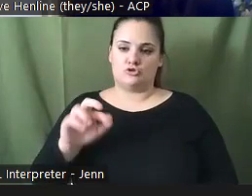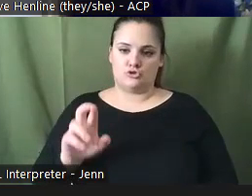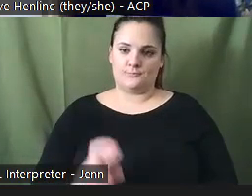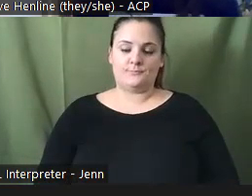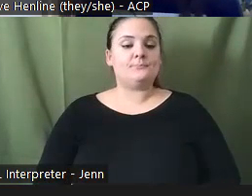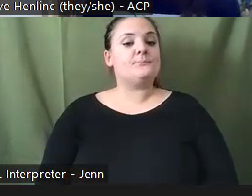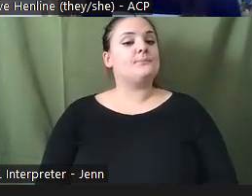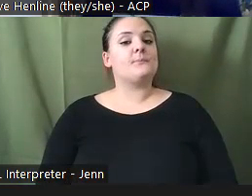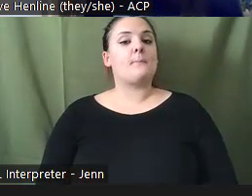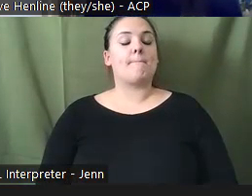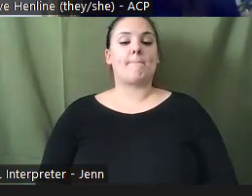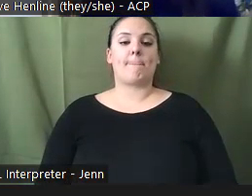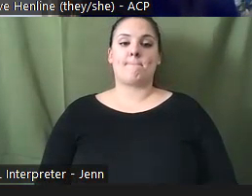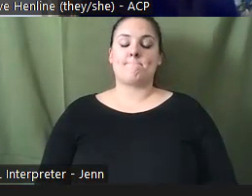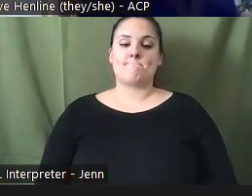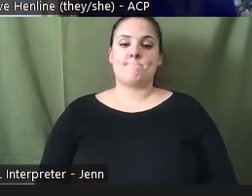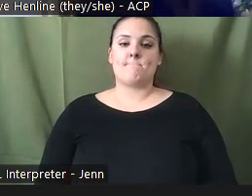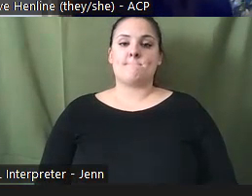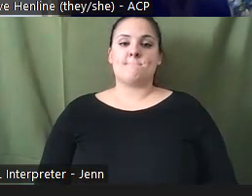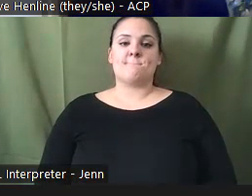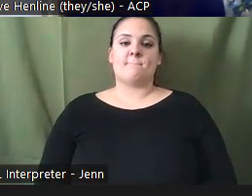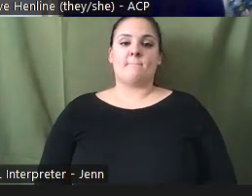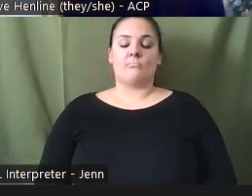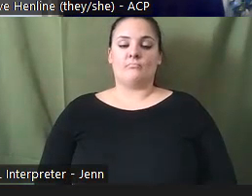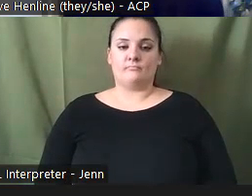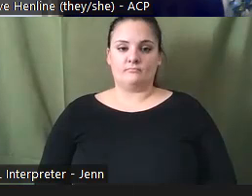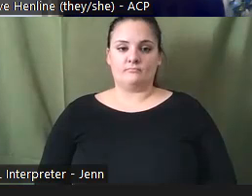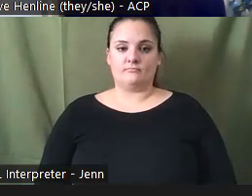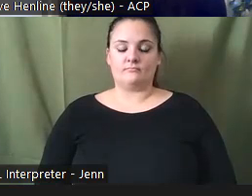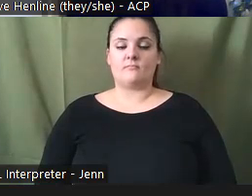Alright, so beyond the eligibility there are some things that might indicate to you,